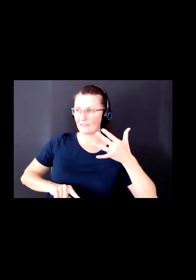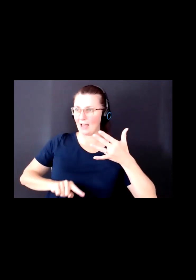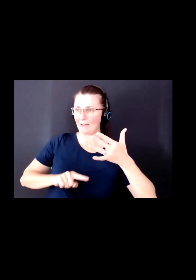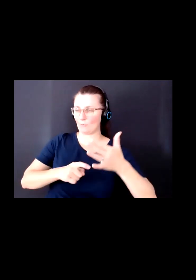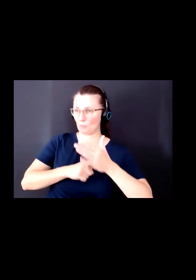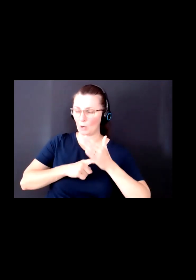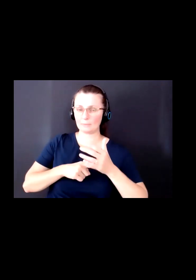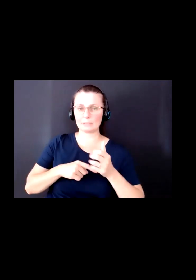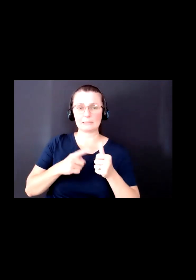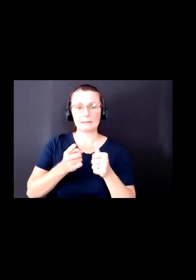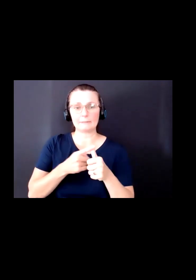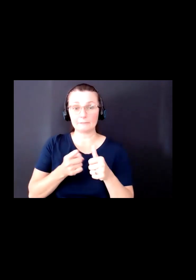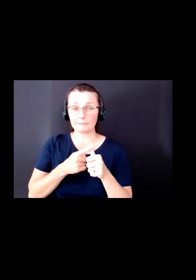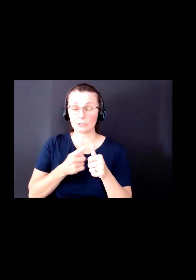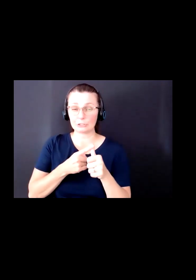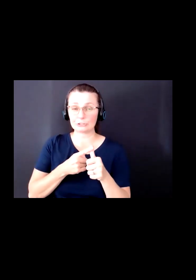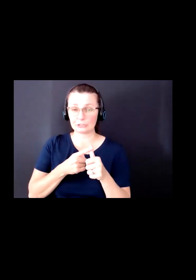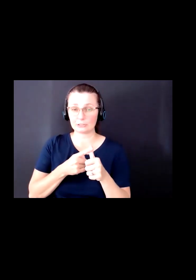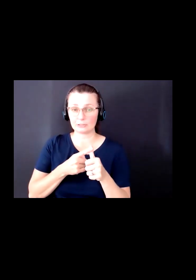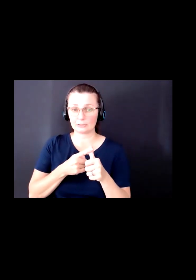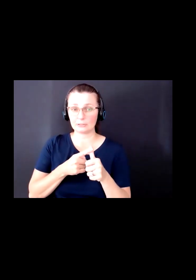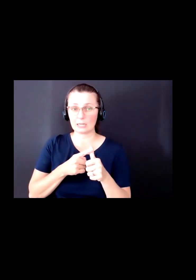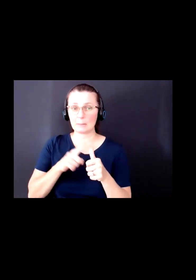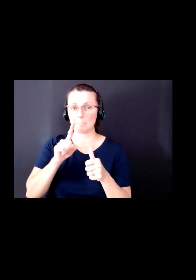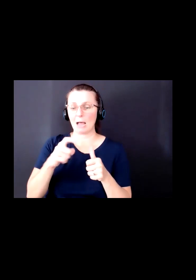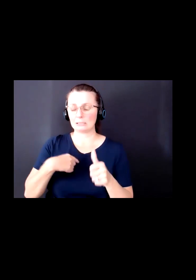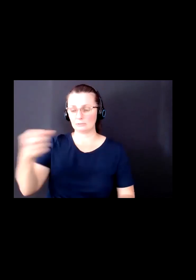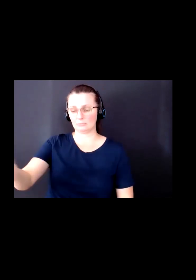First, they must identify an ADA Coordinator. And that's the